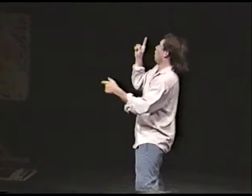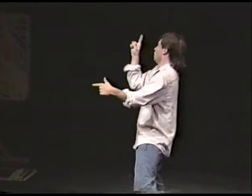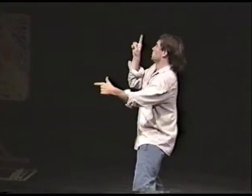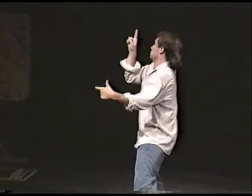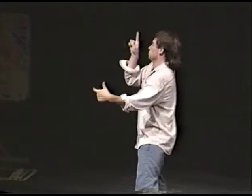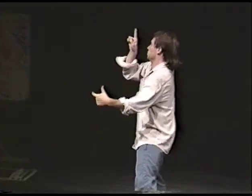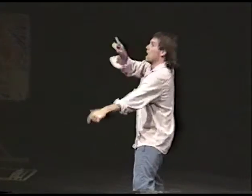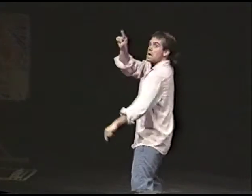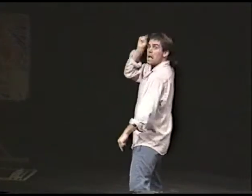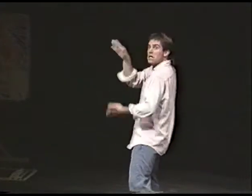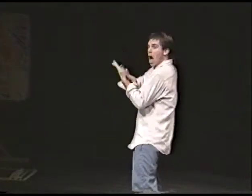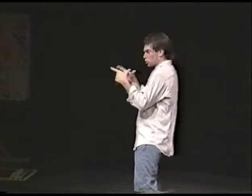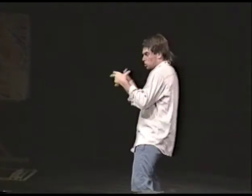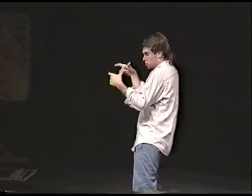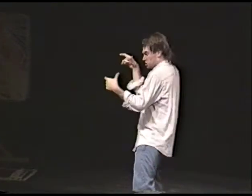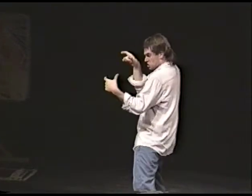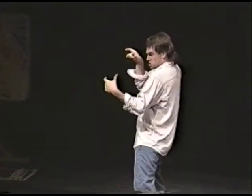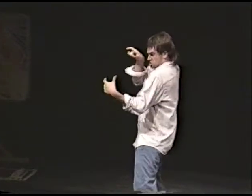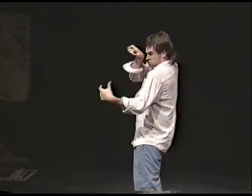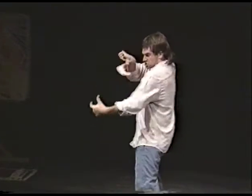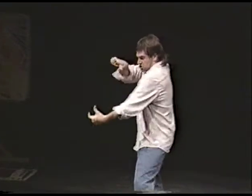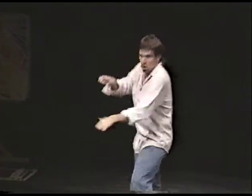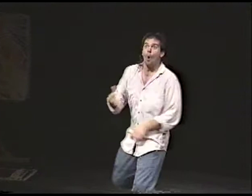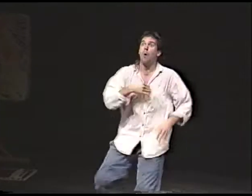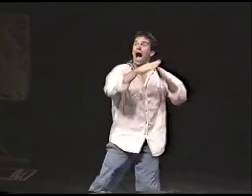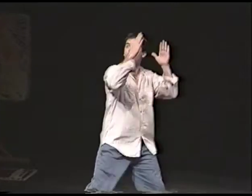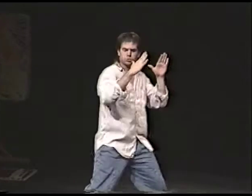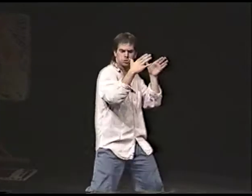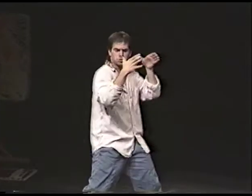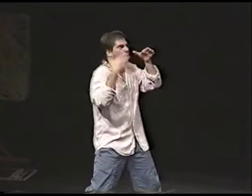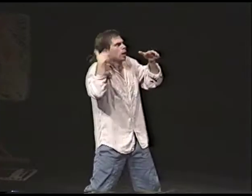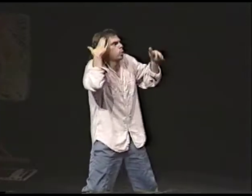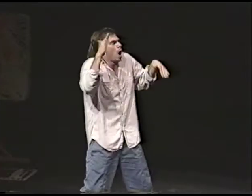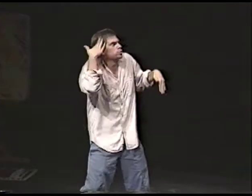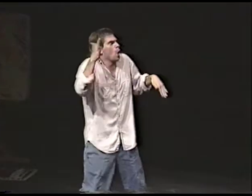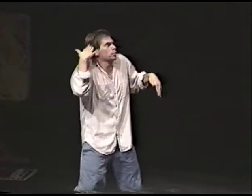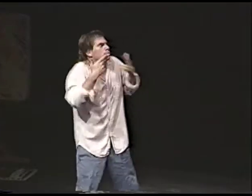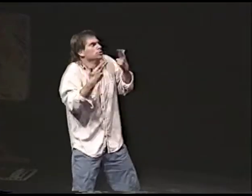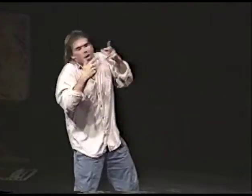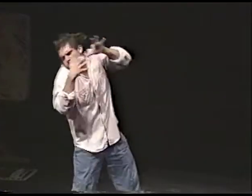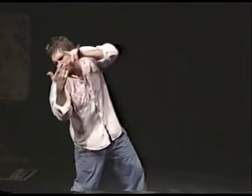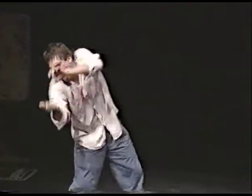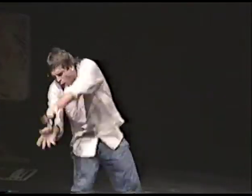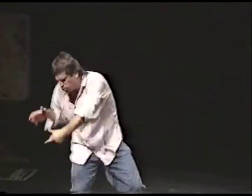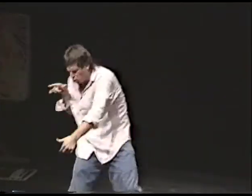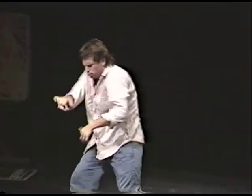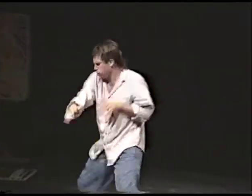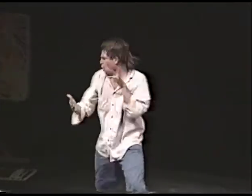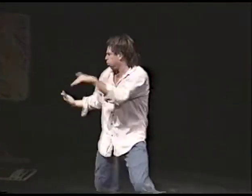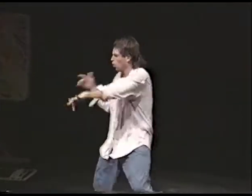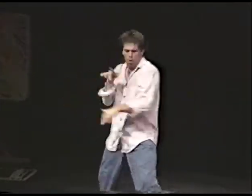Washington DC, it's the Washington Monument. Galludate College, The White House. I don't know. Into the water.